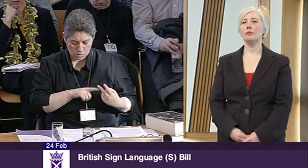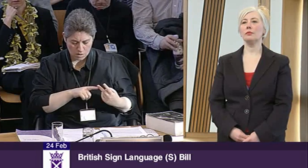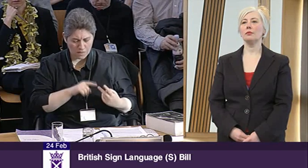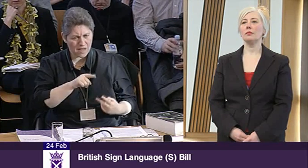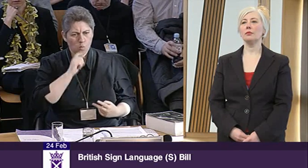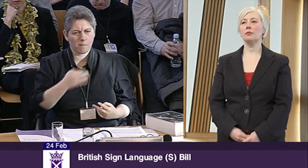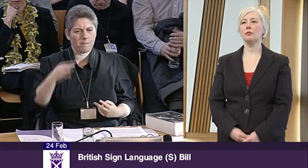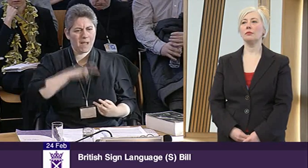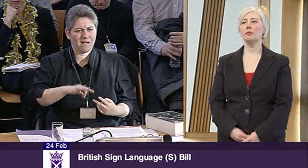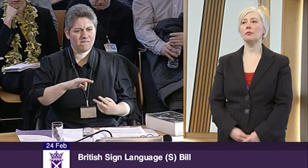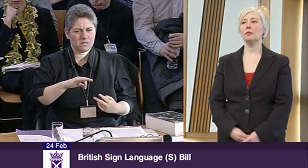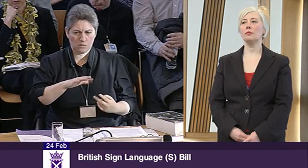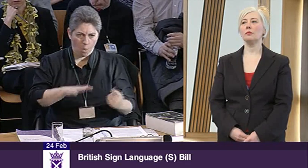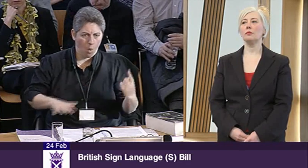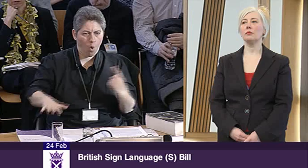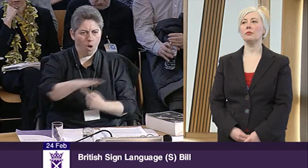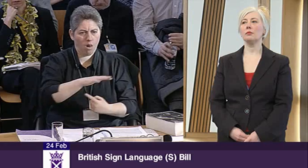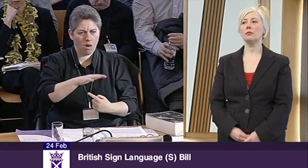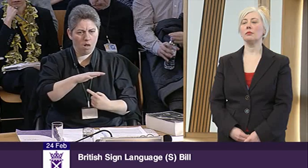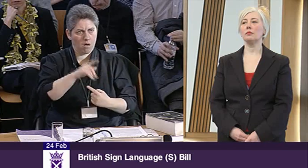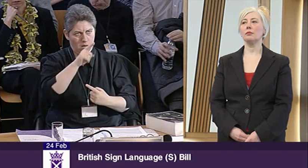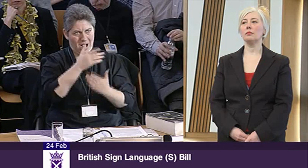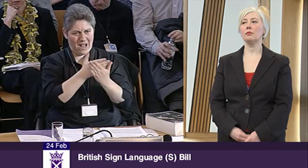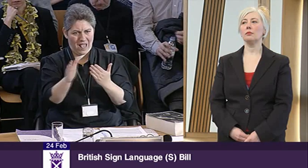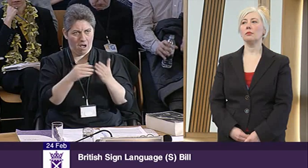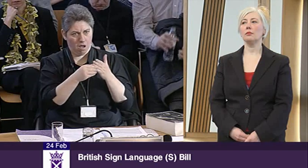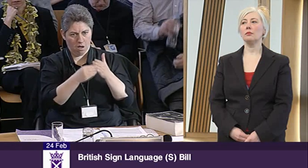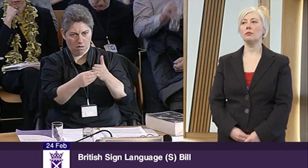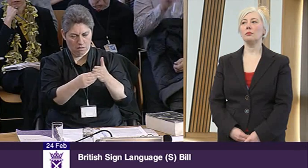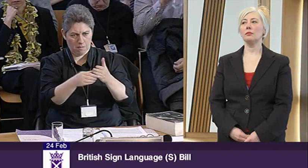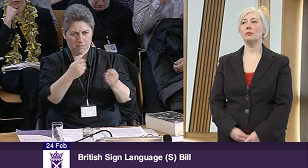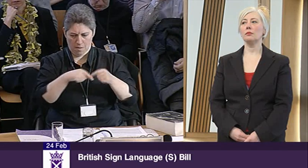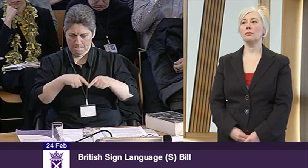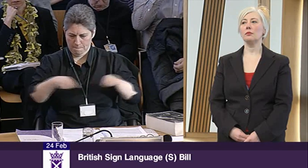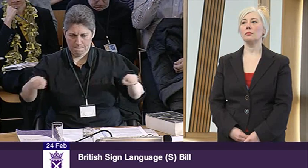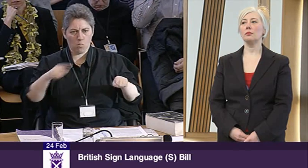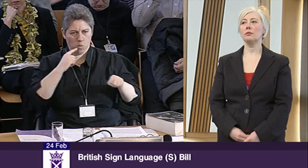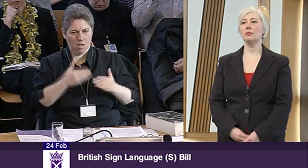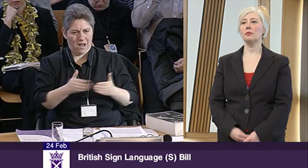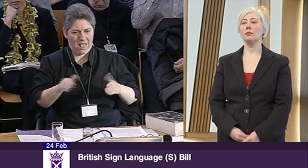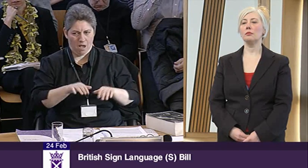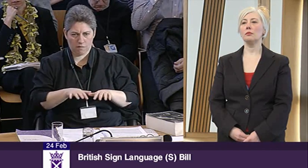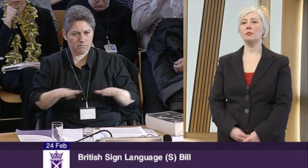we would expect them to delegate those responsibilities across all departments. That would benefit